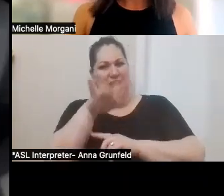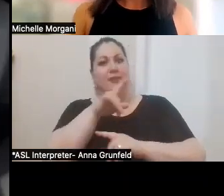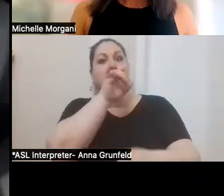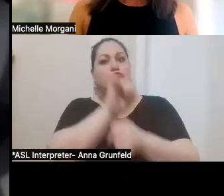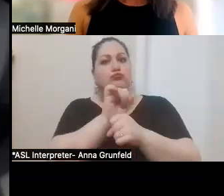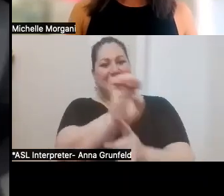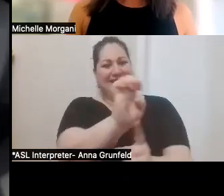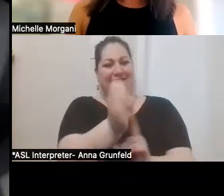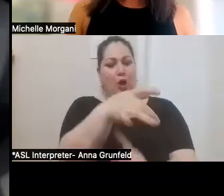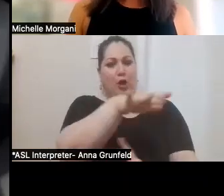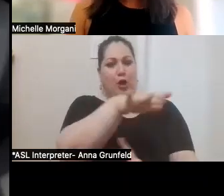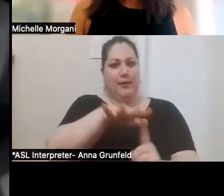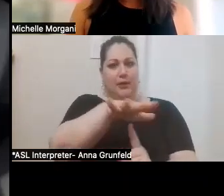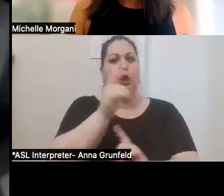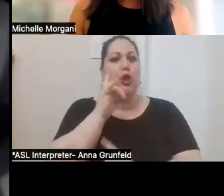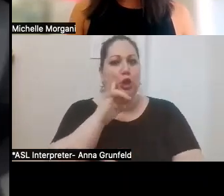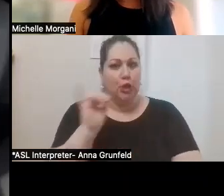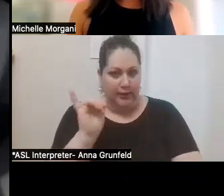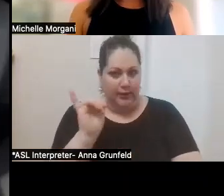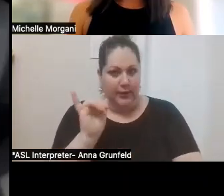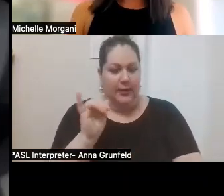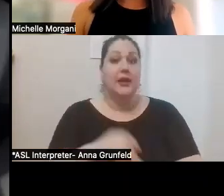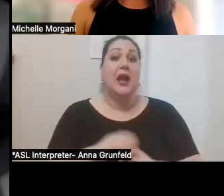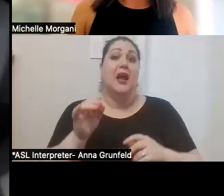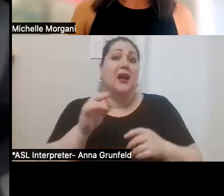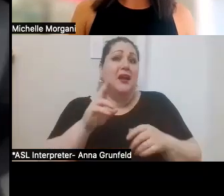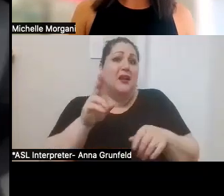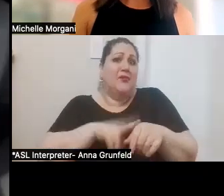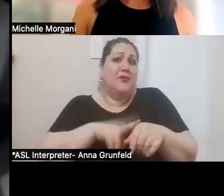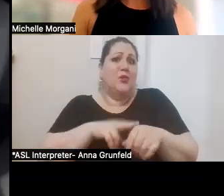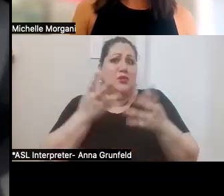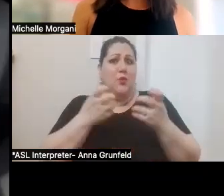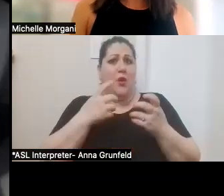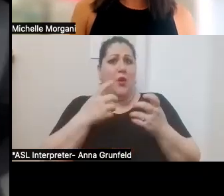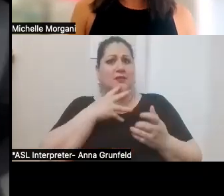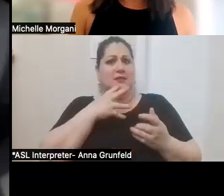And of course, we want to talk to students about their perceived barriers. What are the concerns?